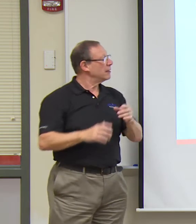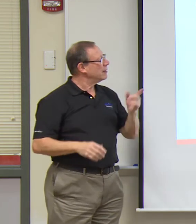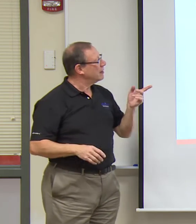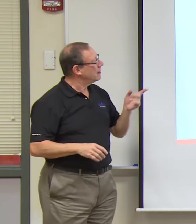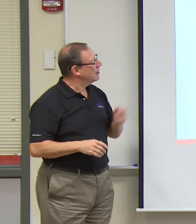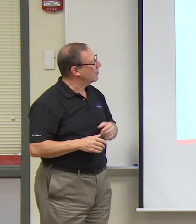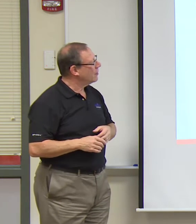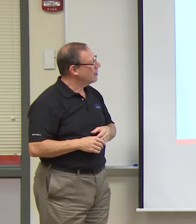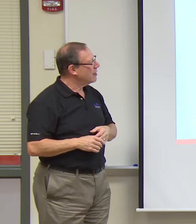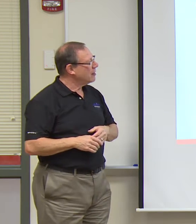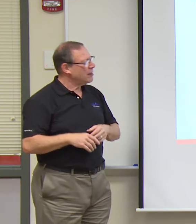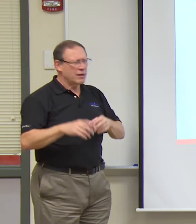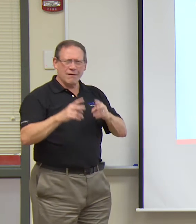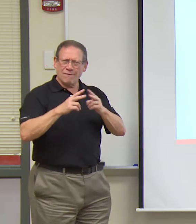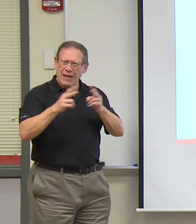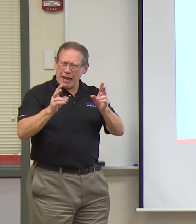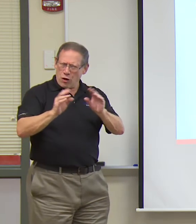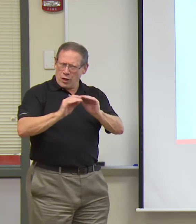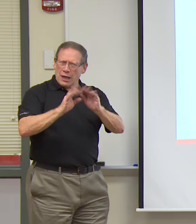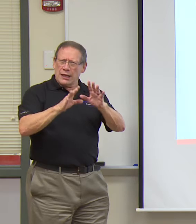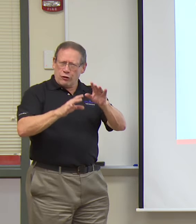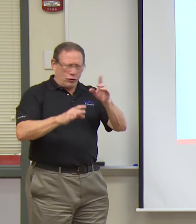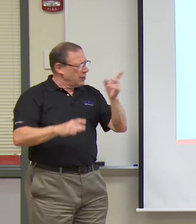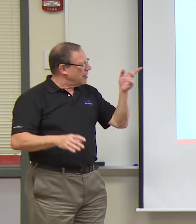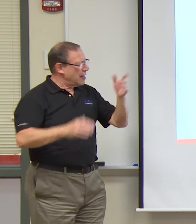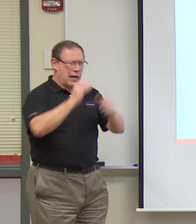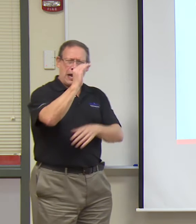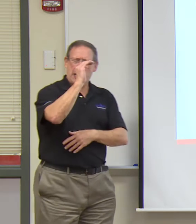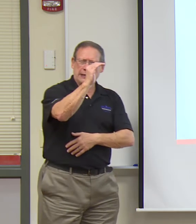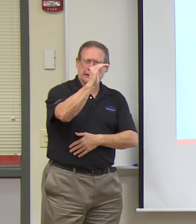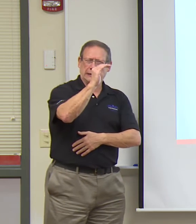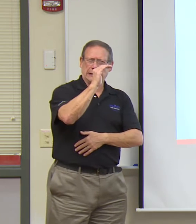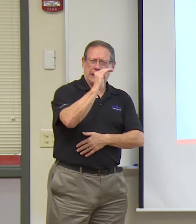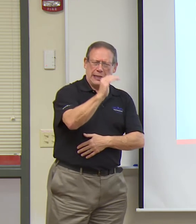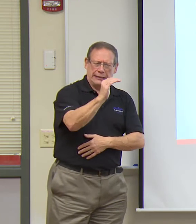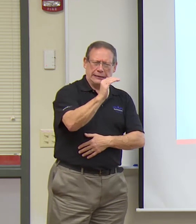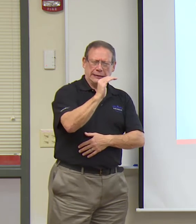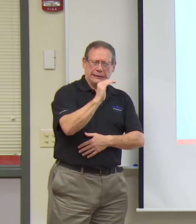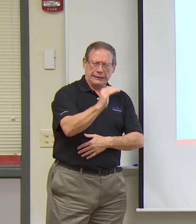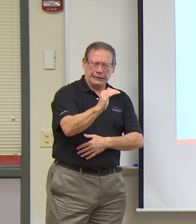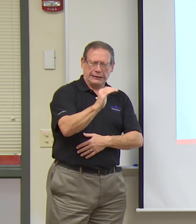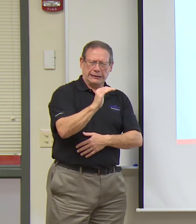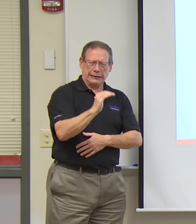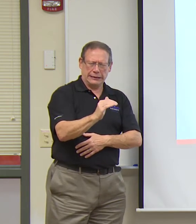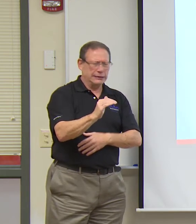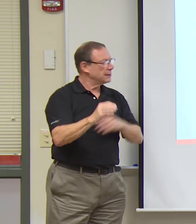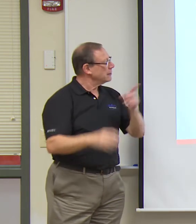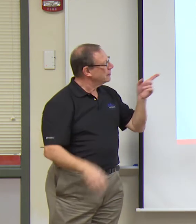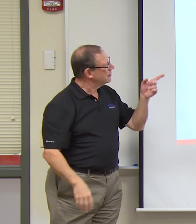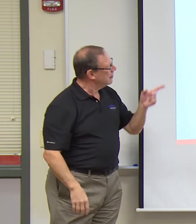very clearly listed. So, for example, in this one,